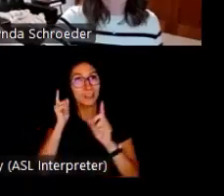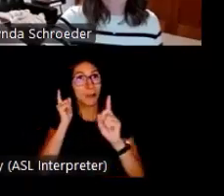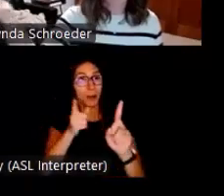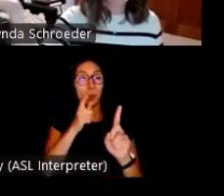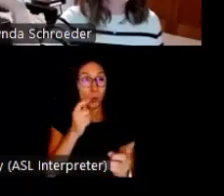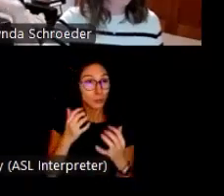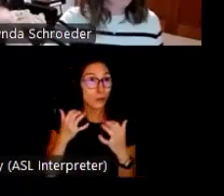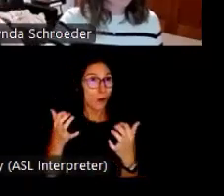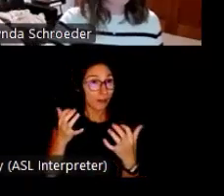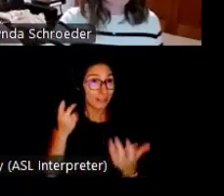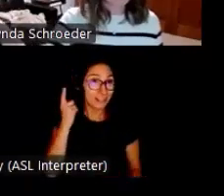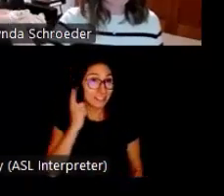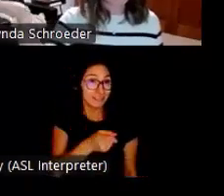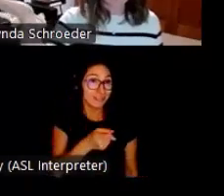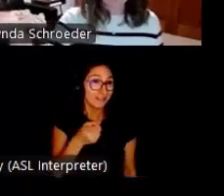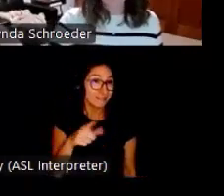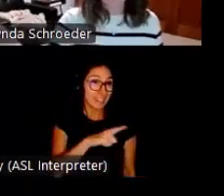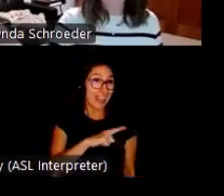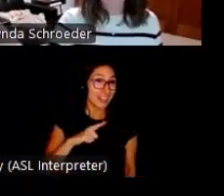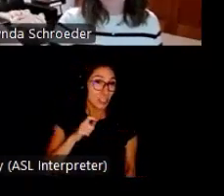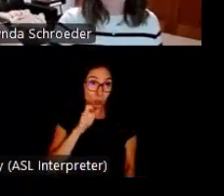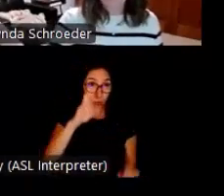So we asked them, in order to have effective knowledge